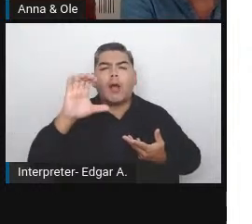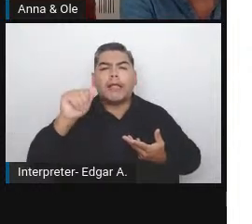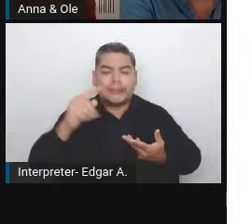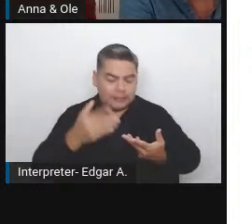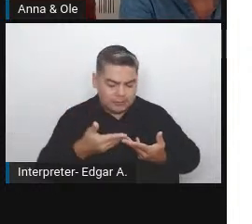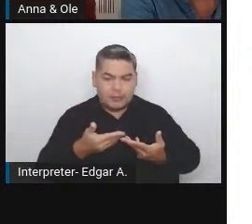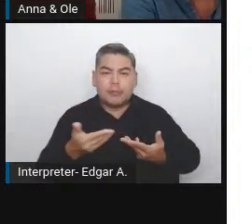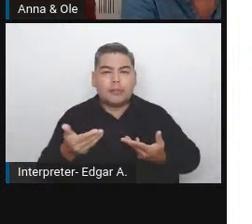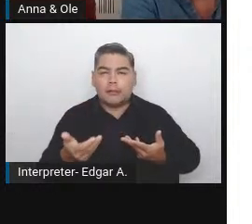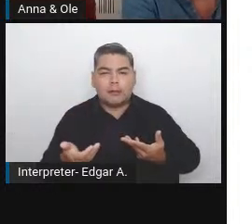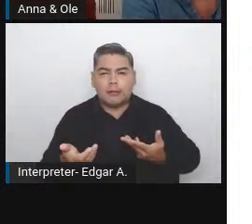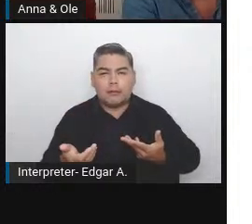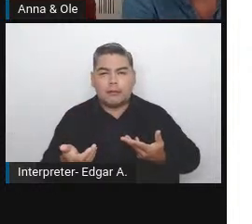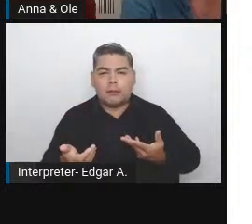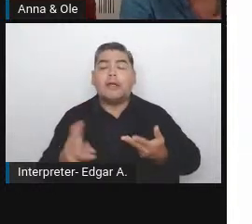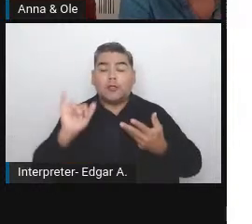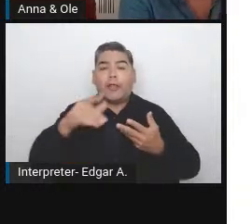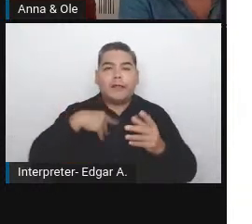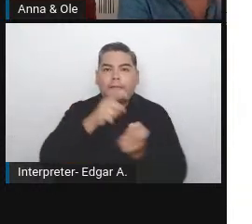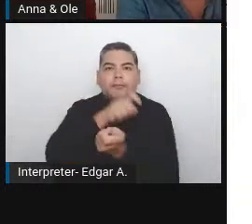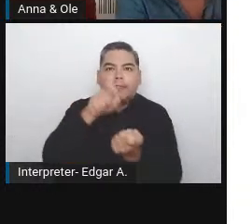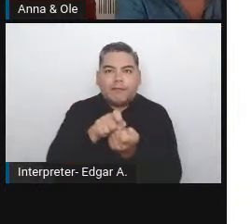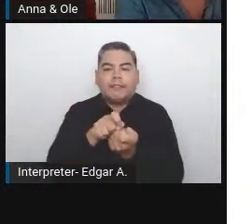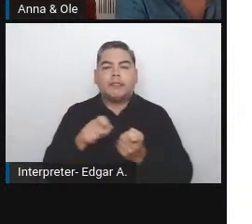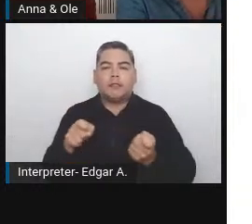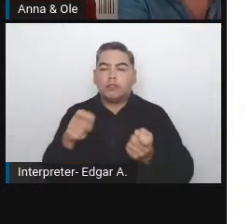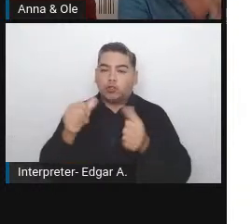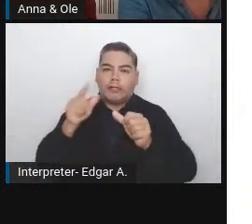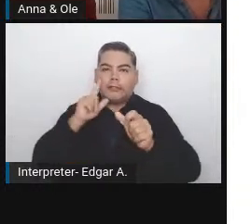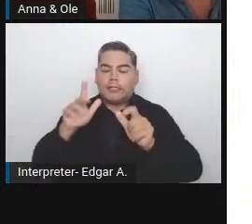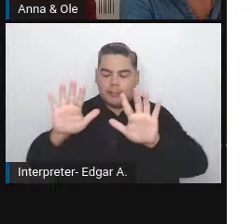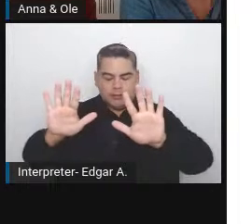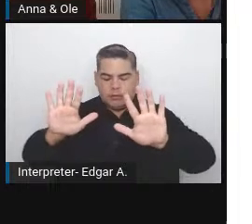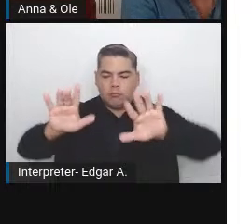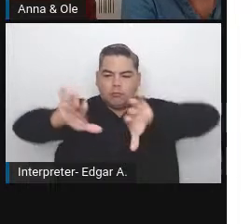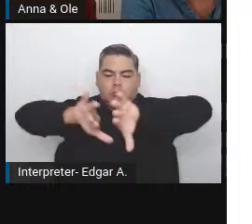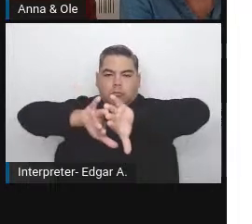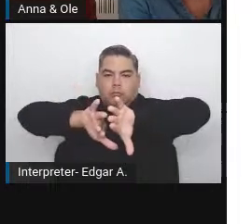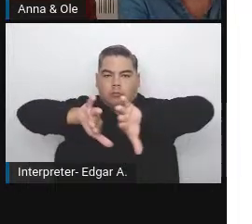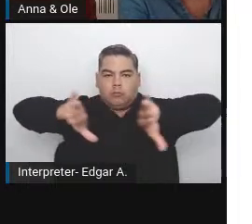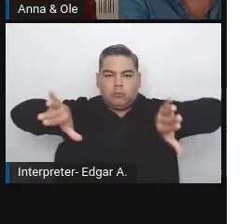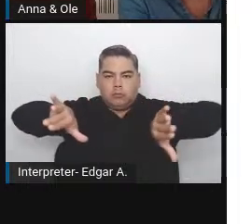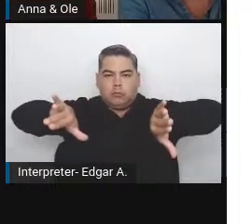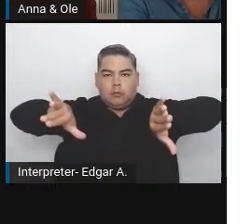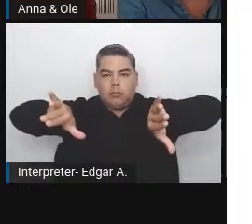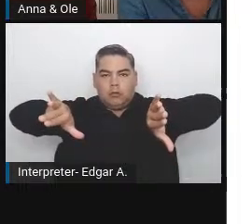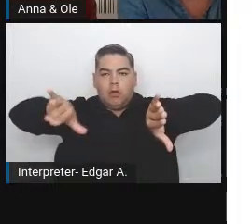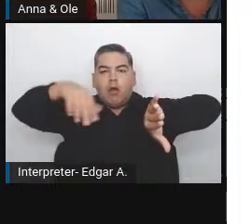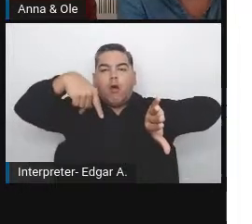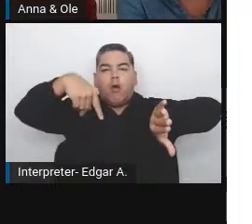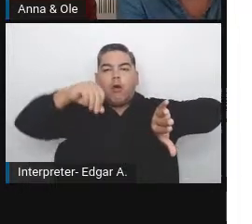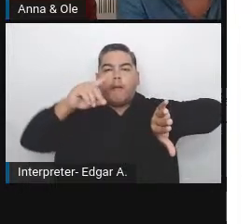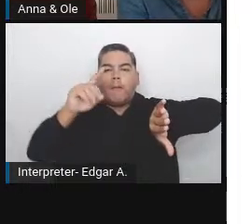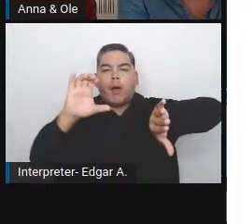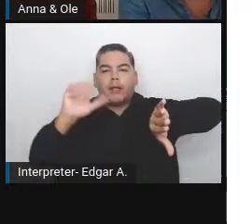But t Is brilliant. But testing again, we saw that the users did not find anything because the search on video and search on podcasts and there were no hits.